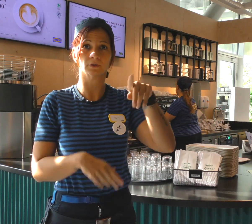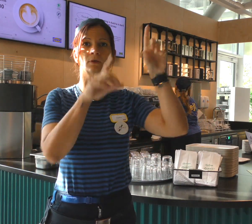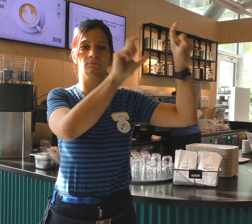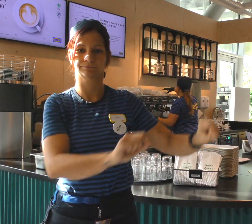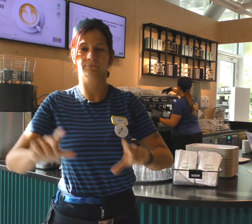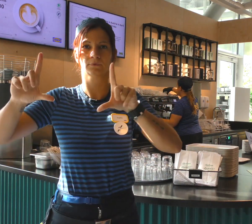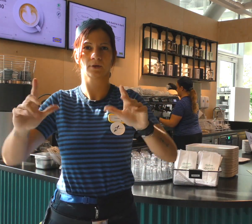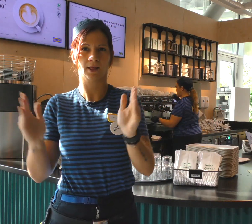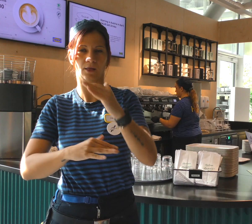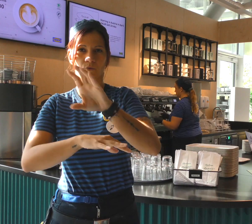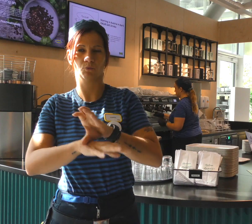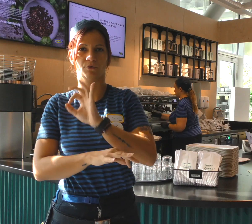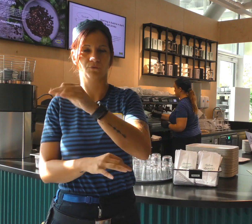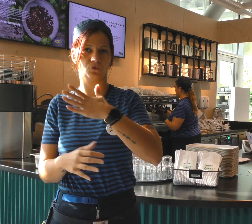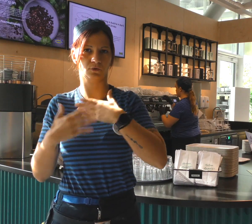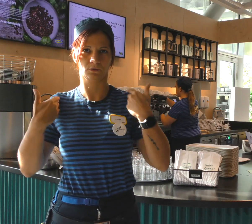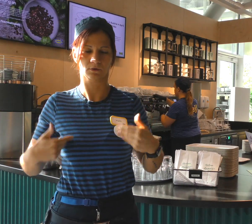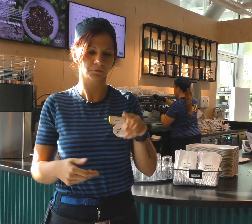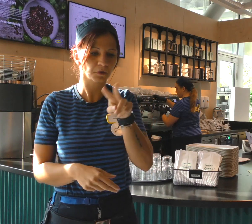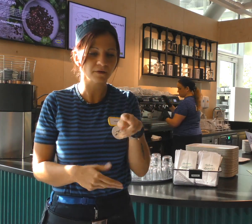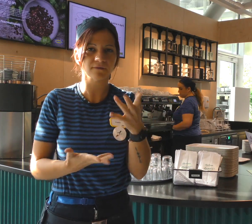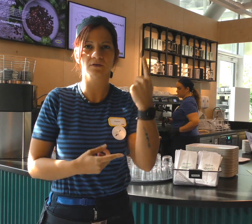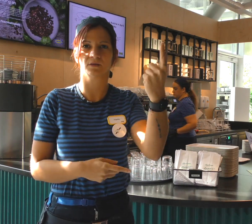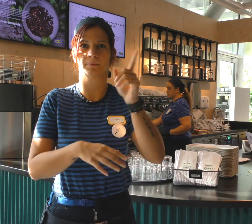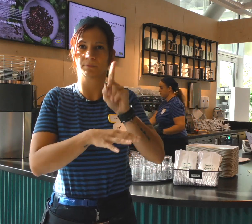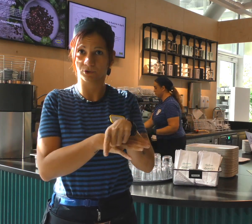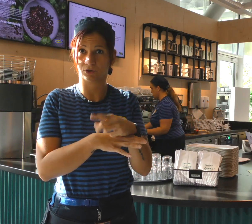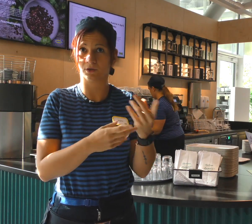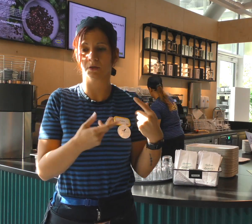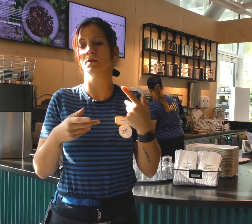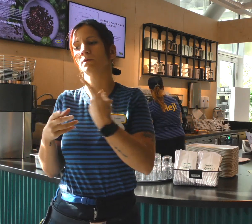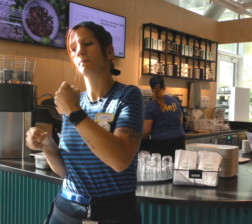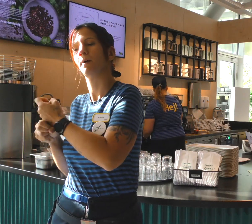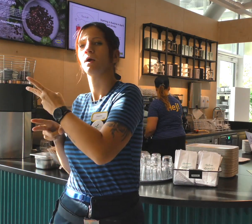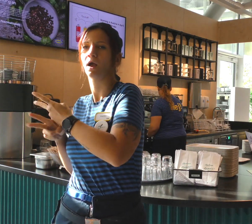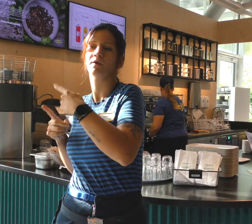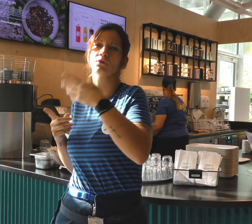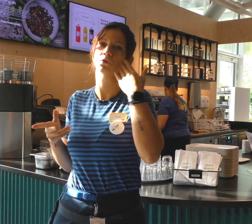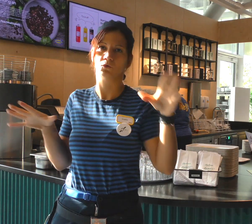From the terminal, the order is forwarded to a small computer for me, where I can see what the person has ordered. I can then prepare coffee and cakes